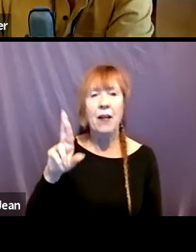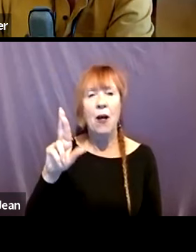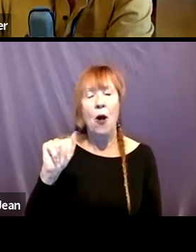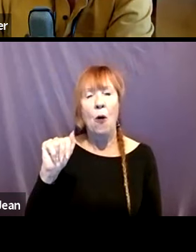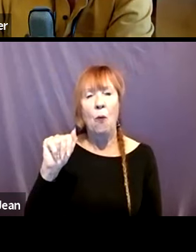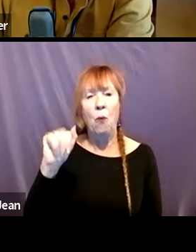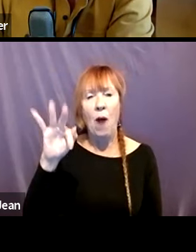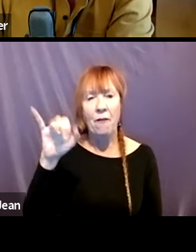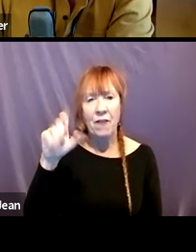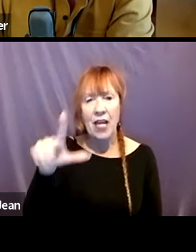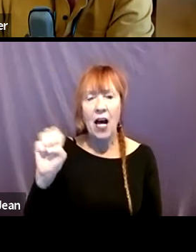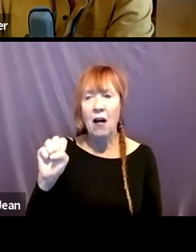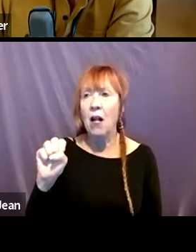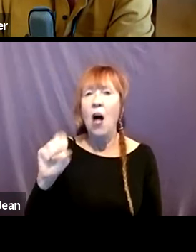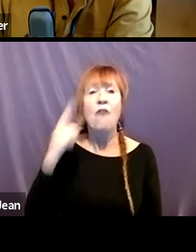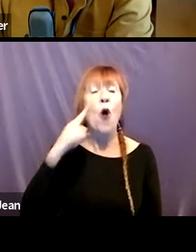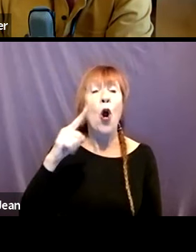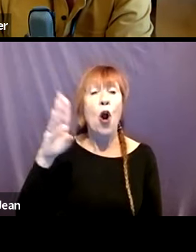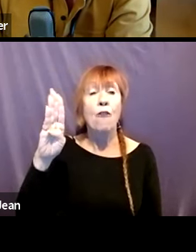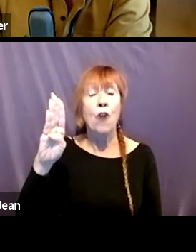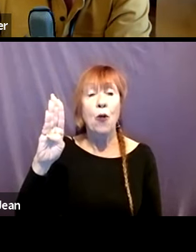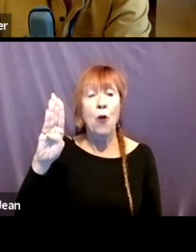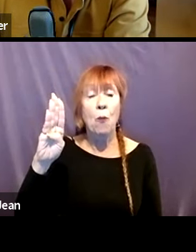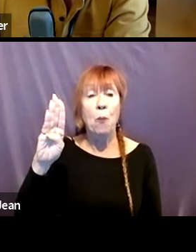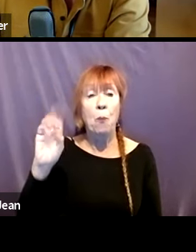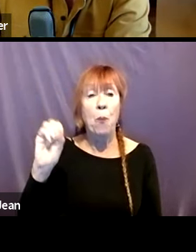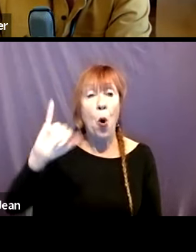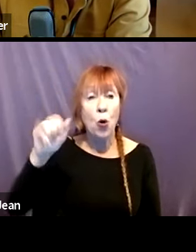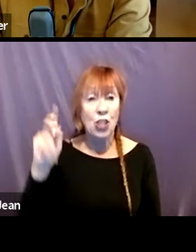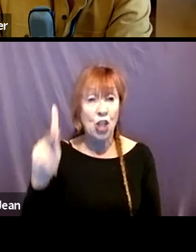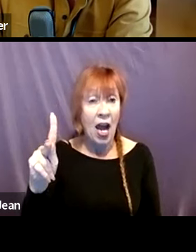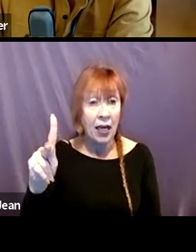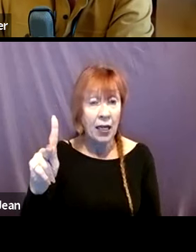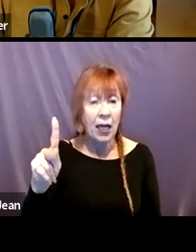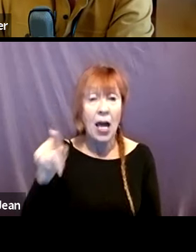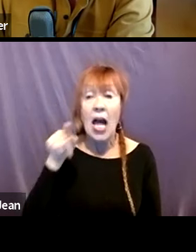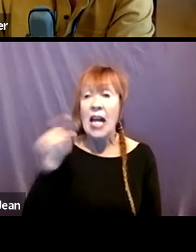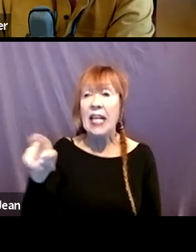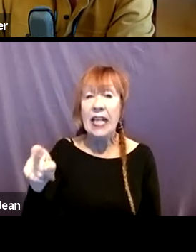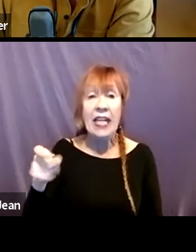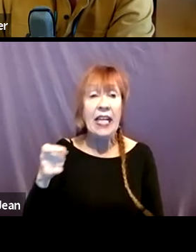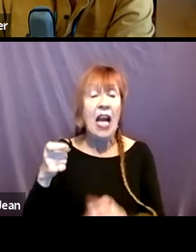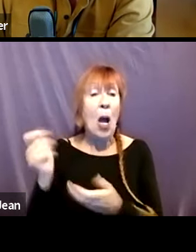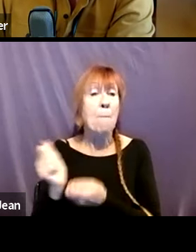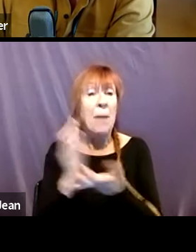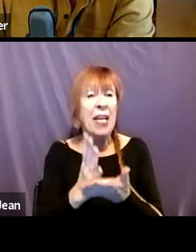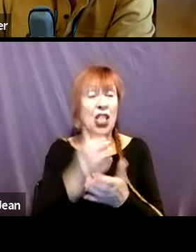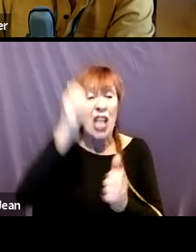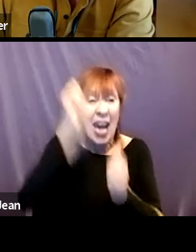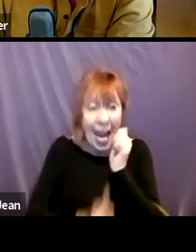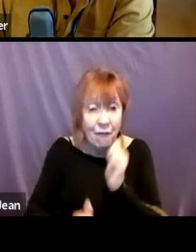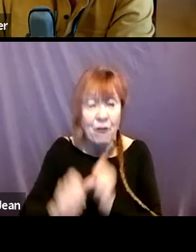he pitched it, like every single episode, like fully beaded out, and it was an extremely long pitch,